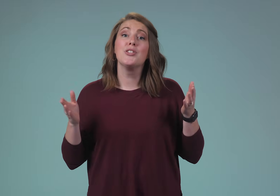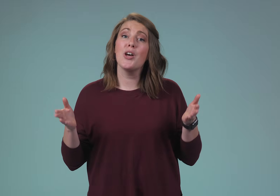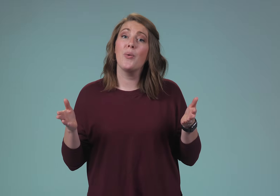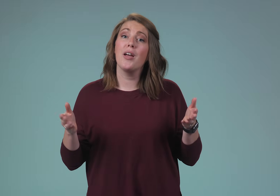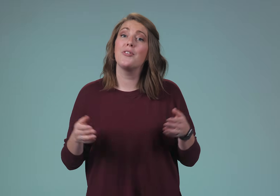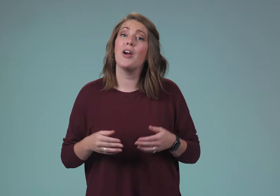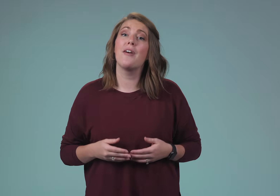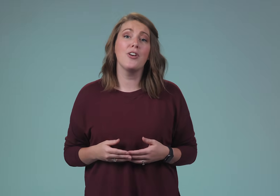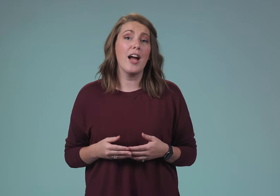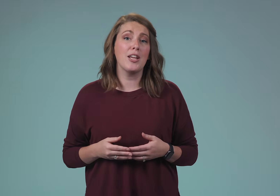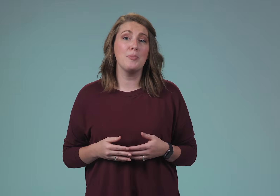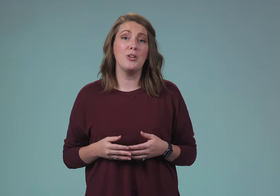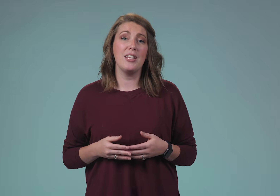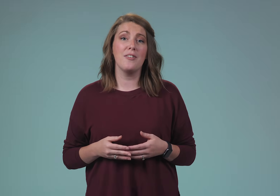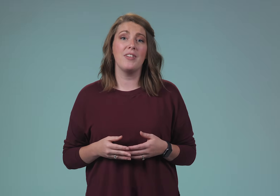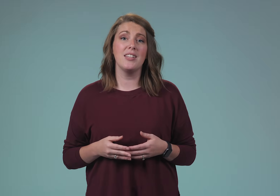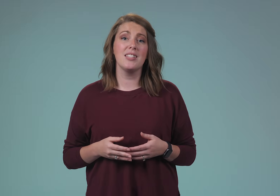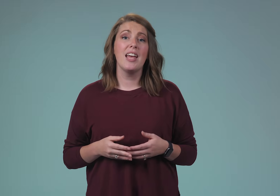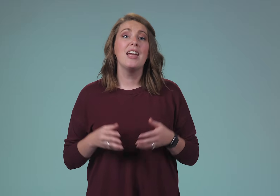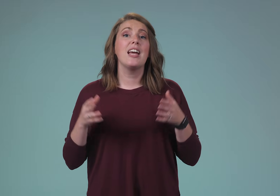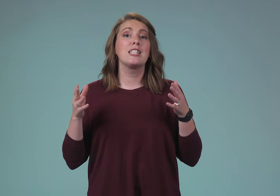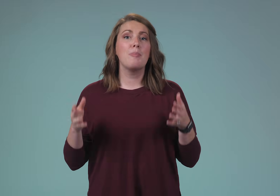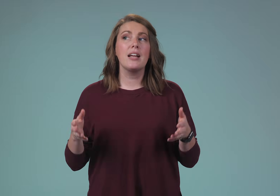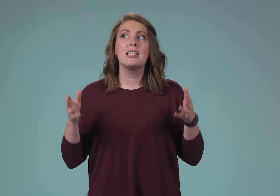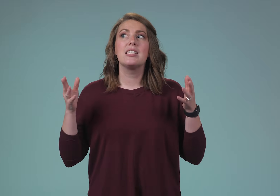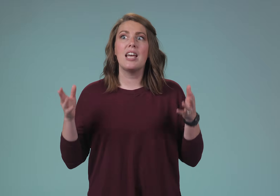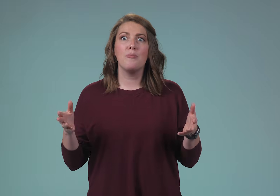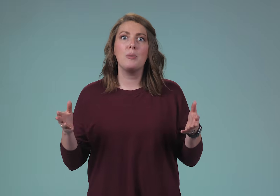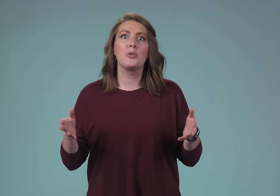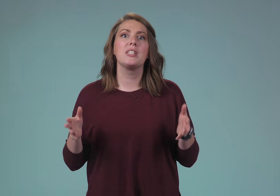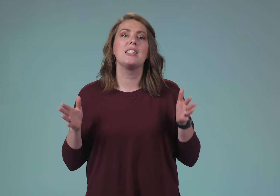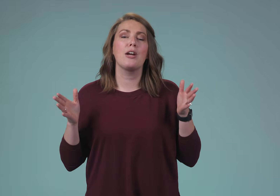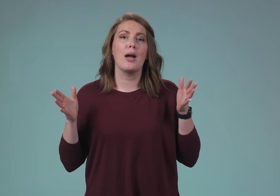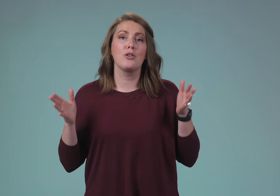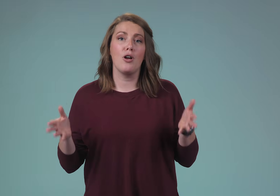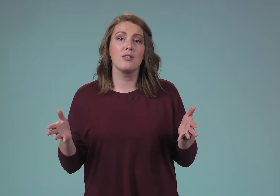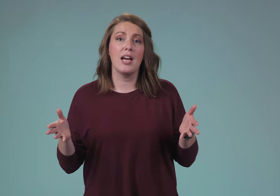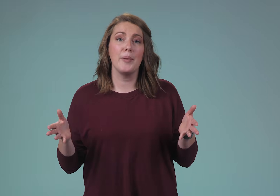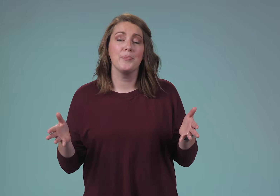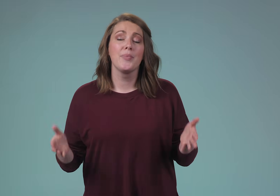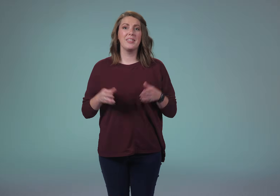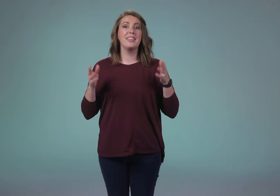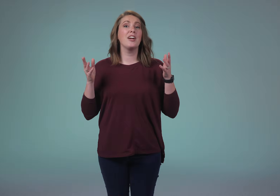So if you're ever at a community event, expect deaf people to stay around a long time. There